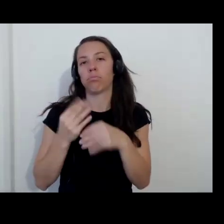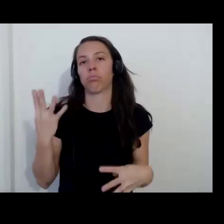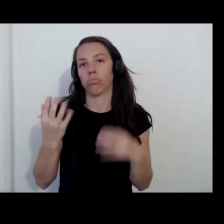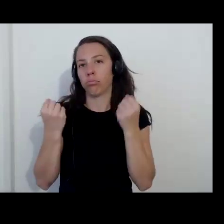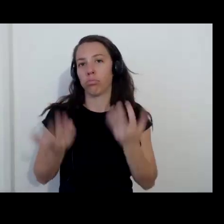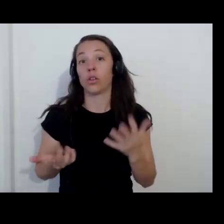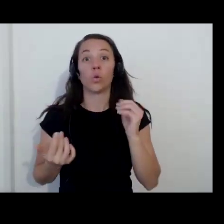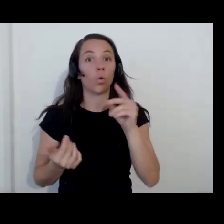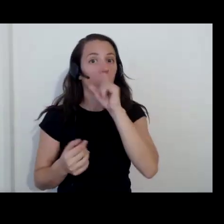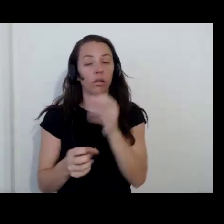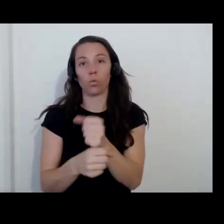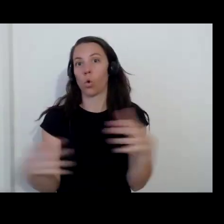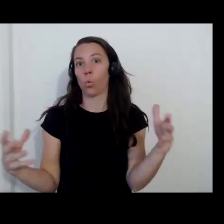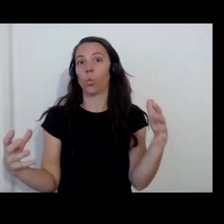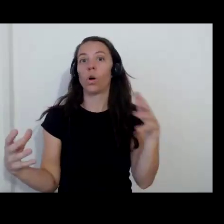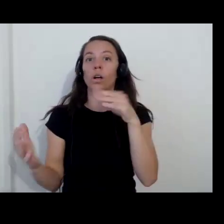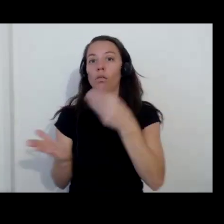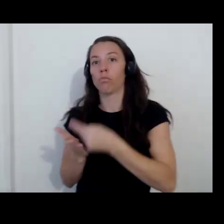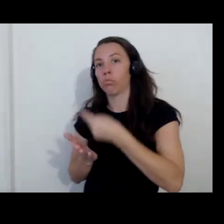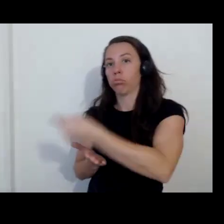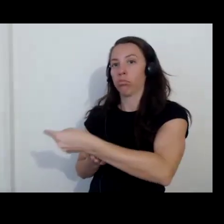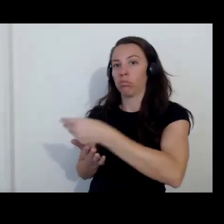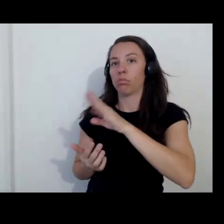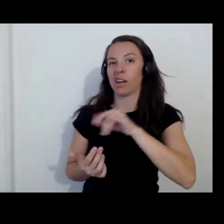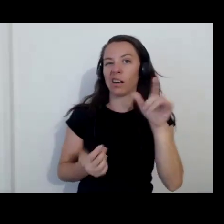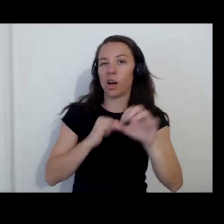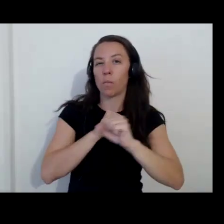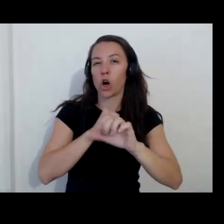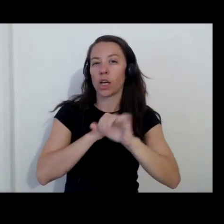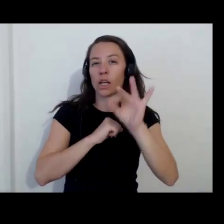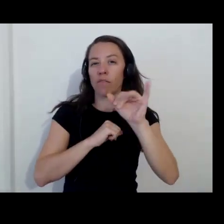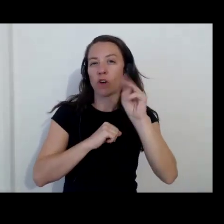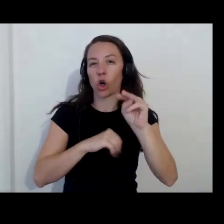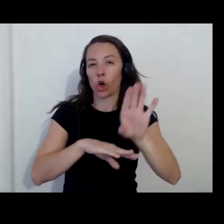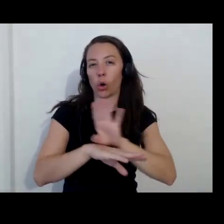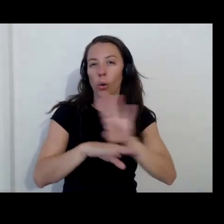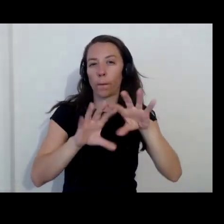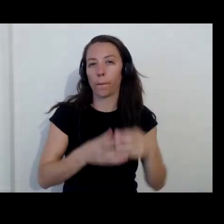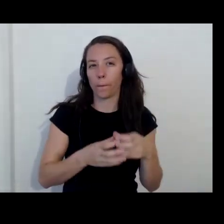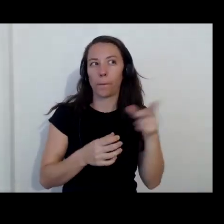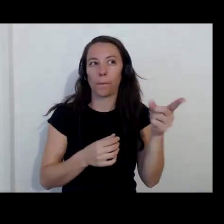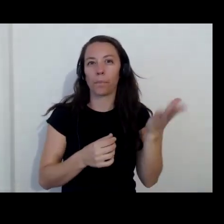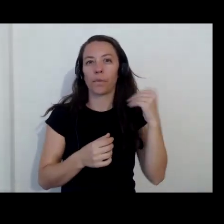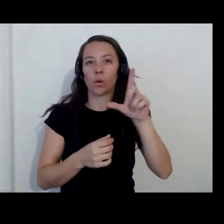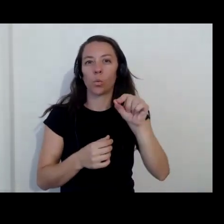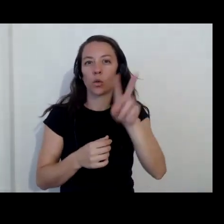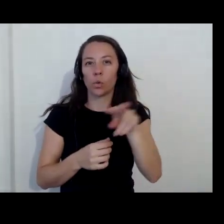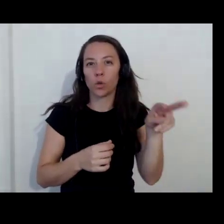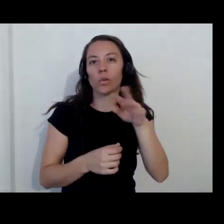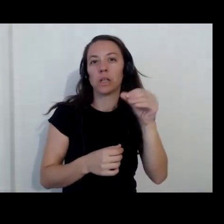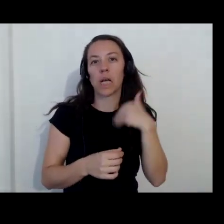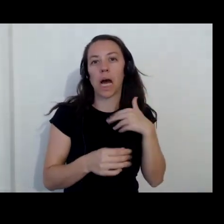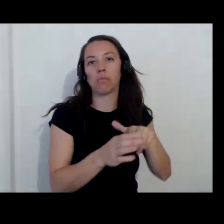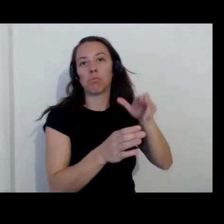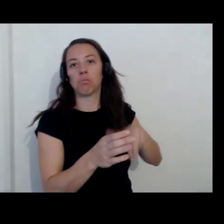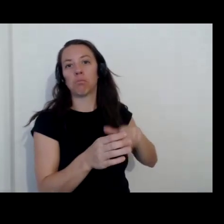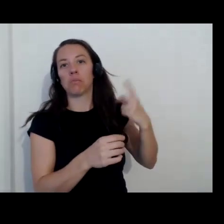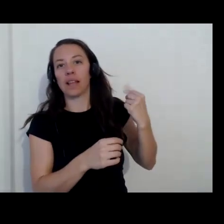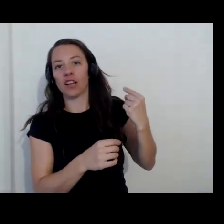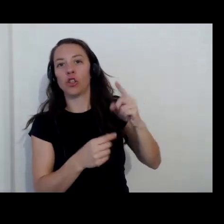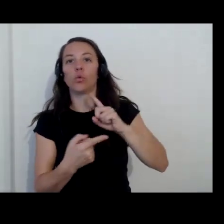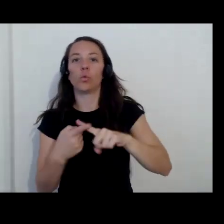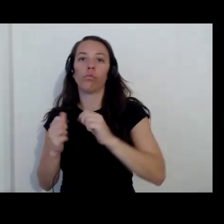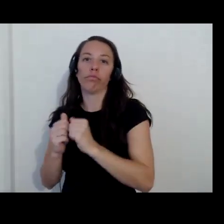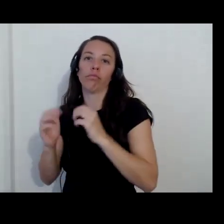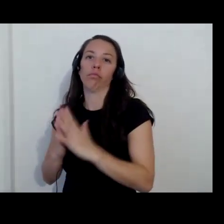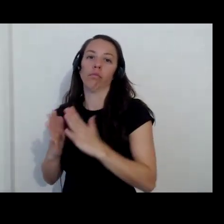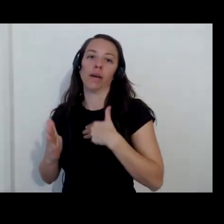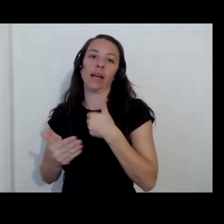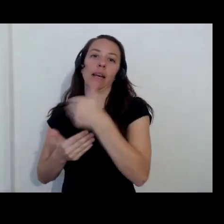Ended up being acquired by a marketing firm in 2022 and then I left last year to form my next company, which is Making Space.